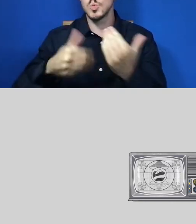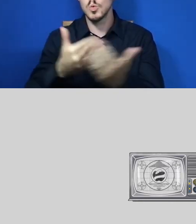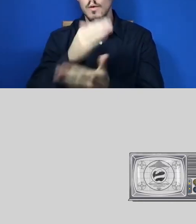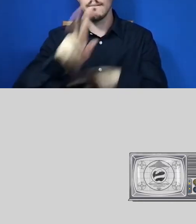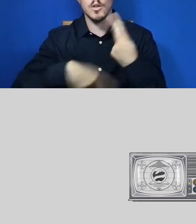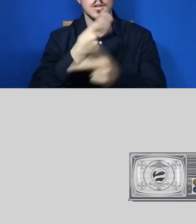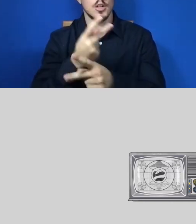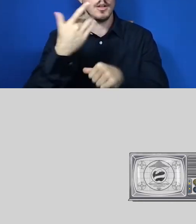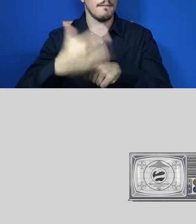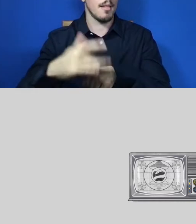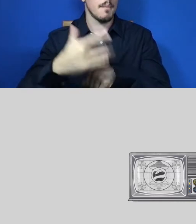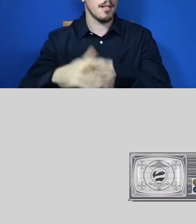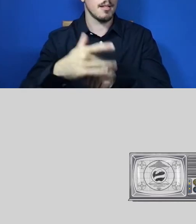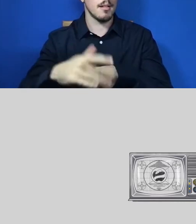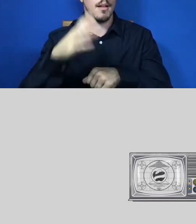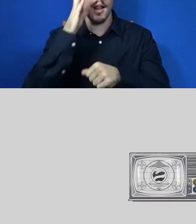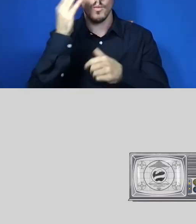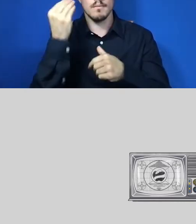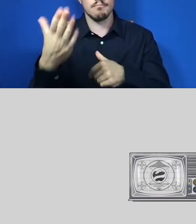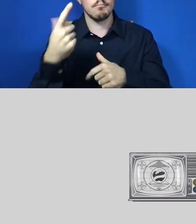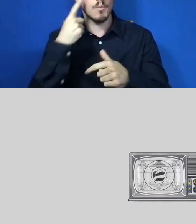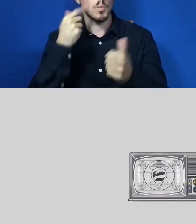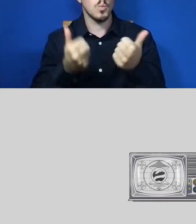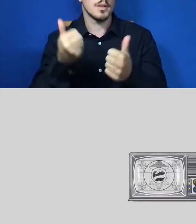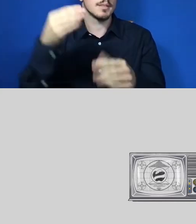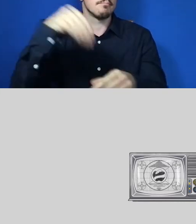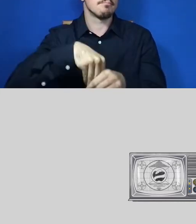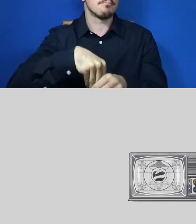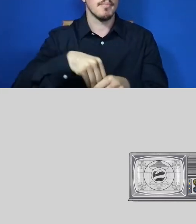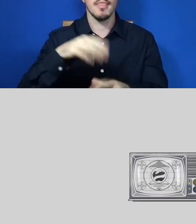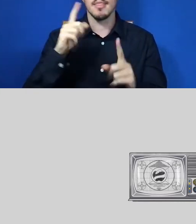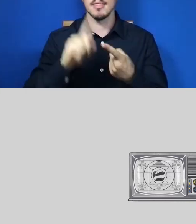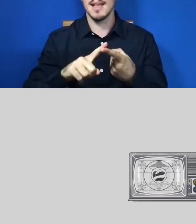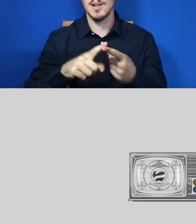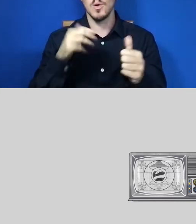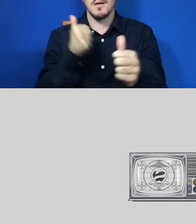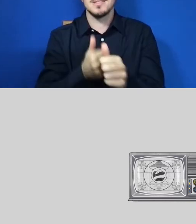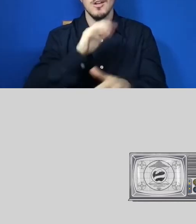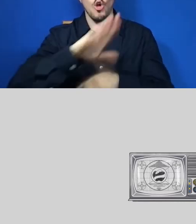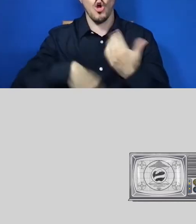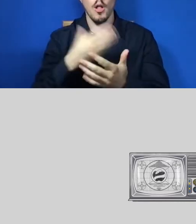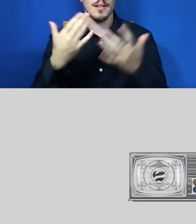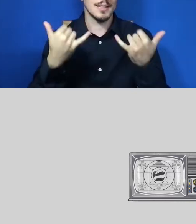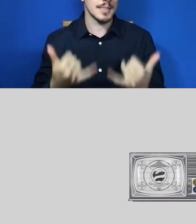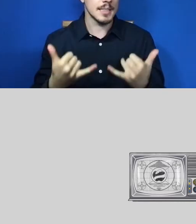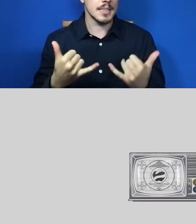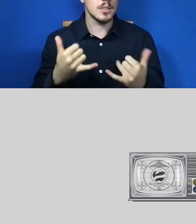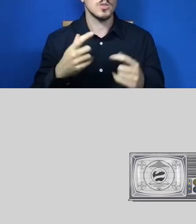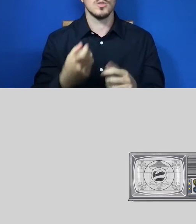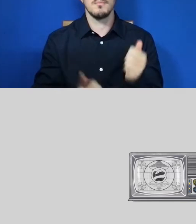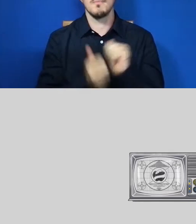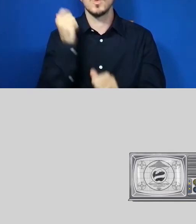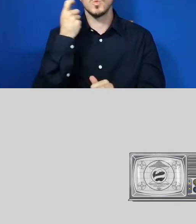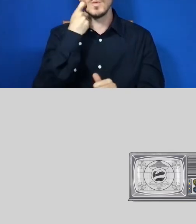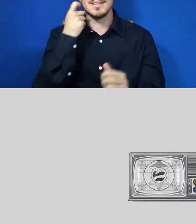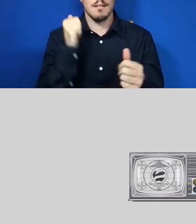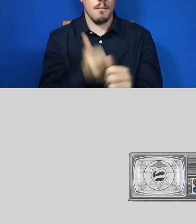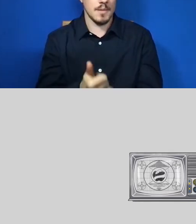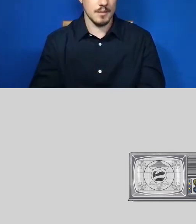and what new packages will be in the new version. Then it's going to update all the existing packages version to the latest update.